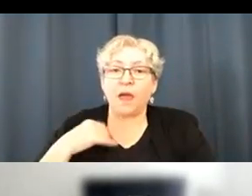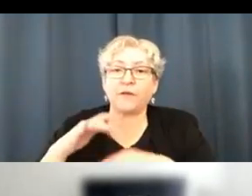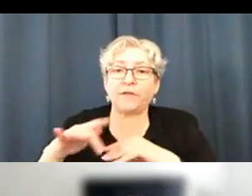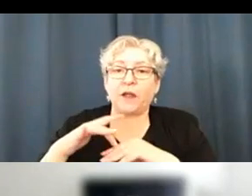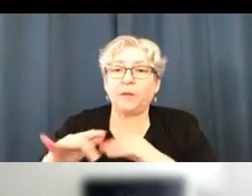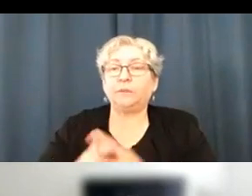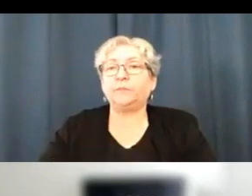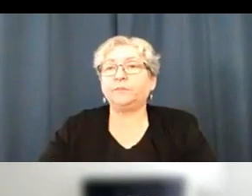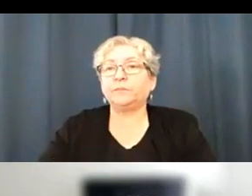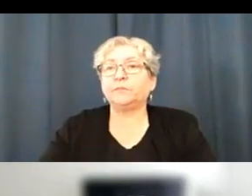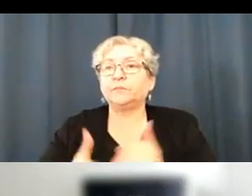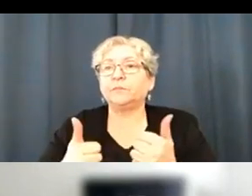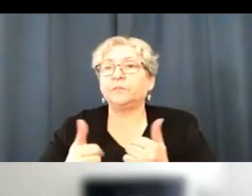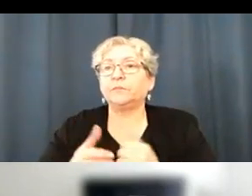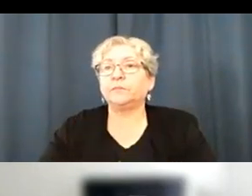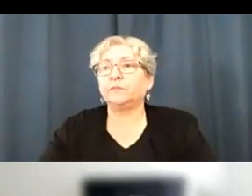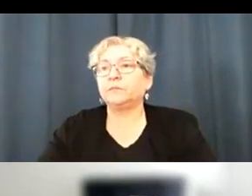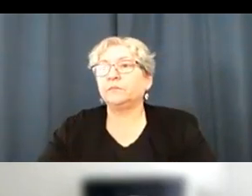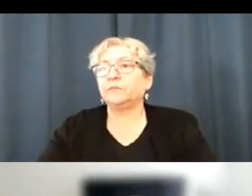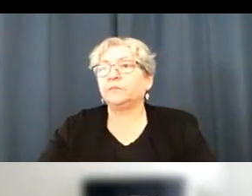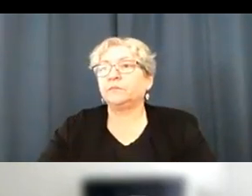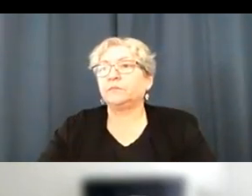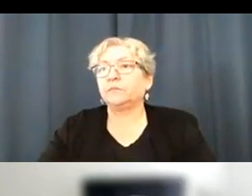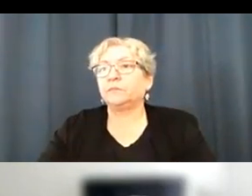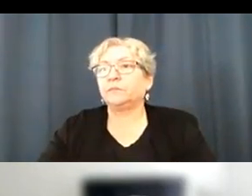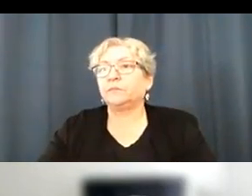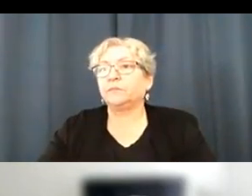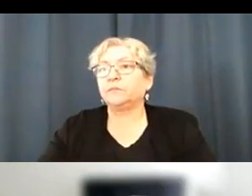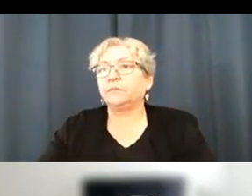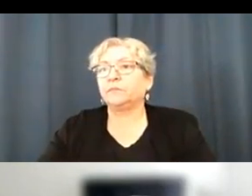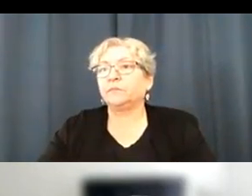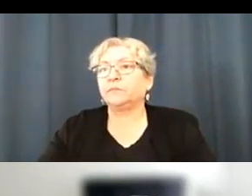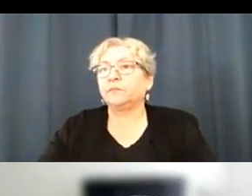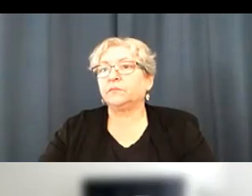[Joe] Great. It this, put in the chat. Thank you for that.